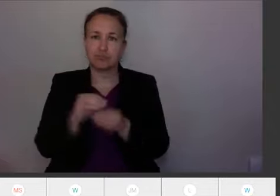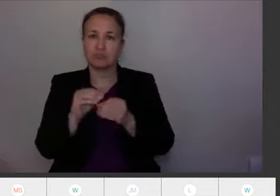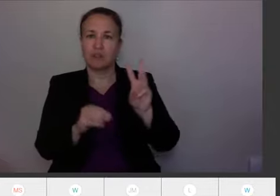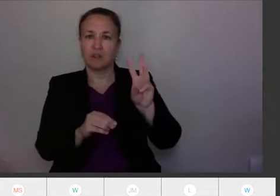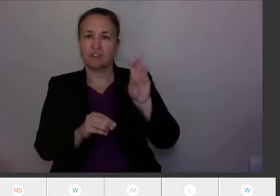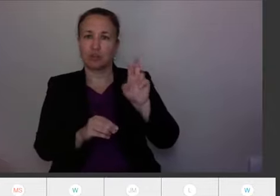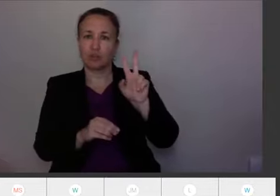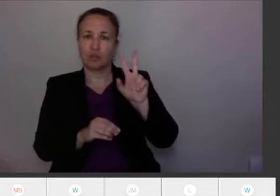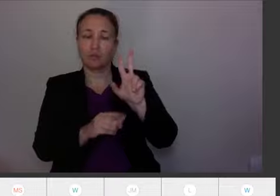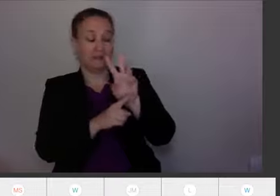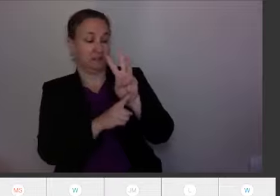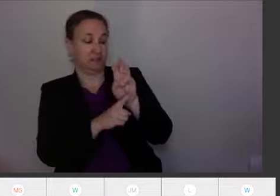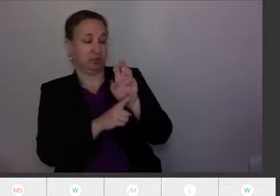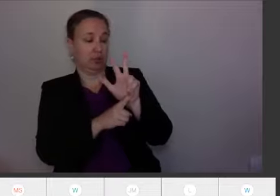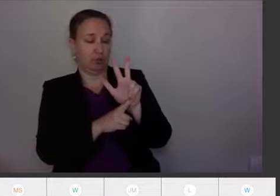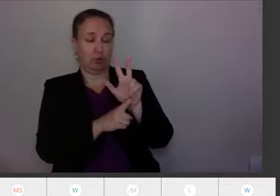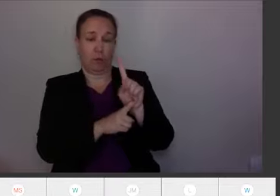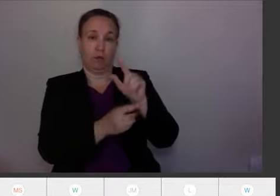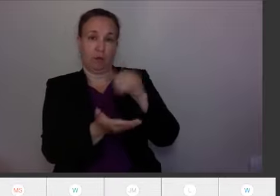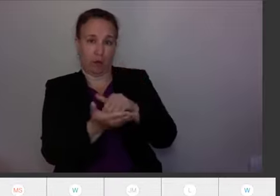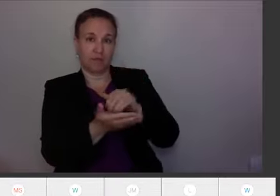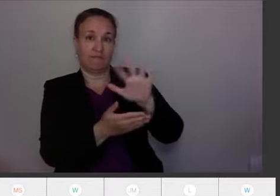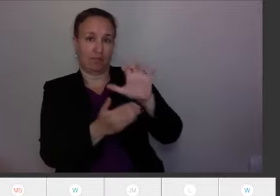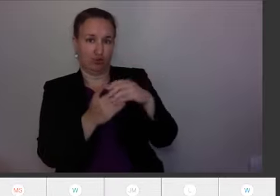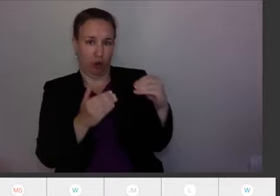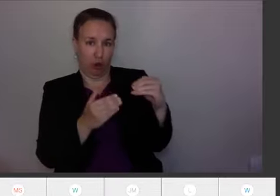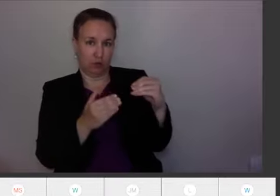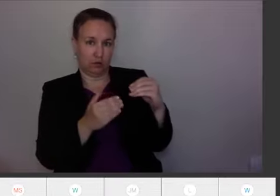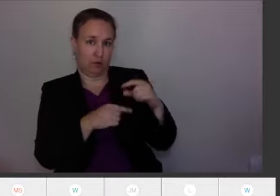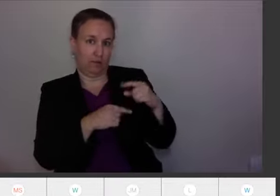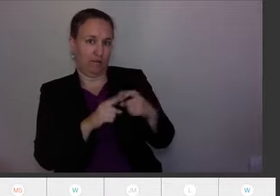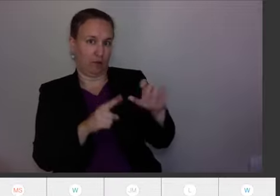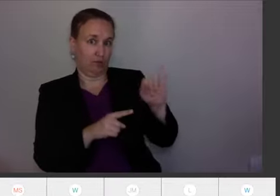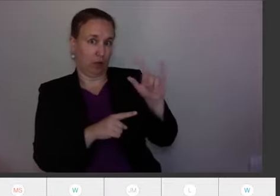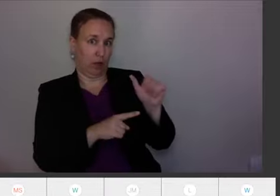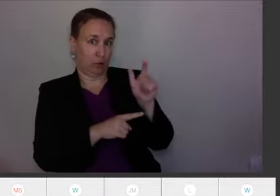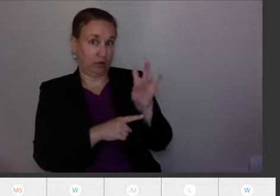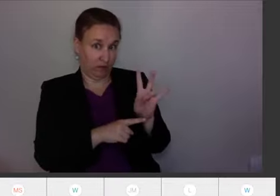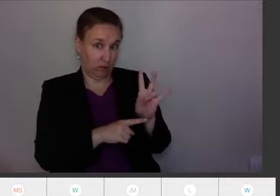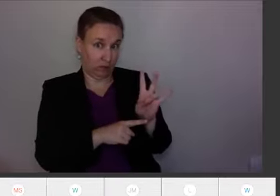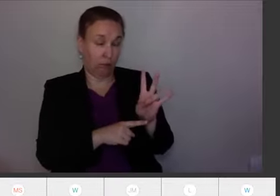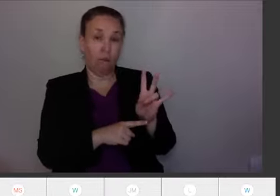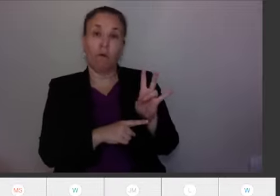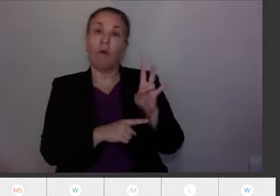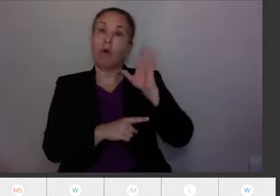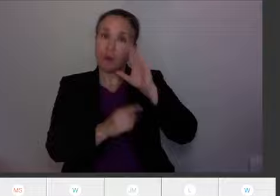thousand five hundred dollars as of july 27th and they will continue to review and approve